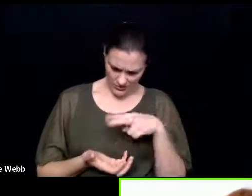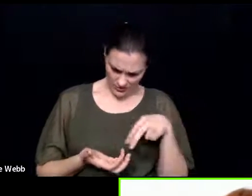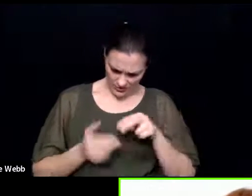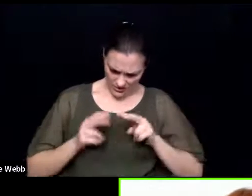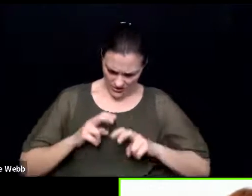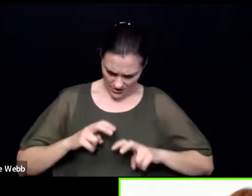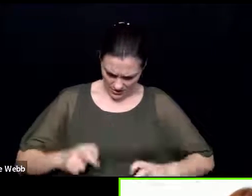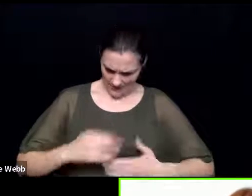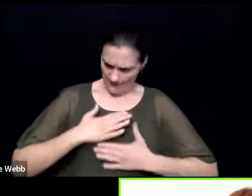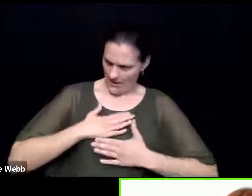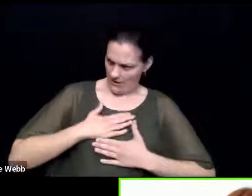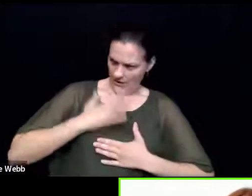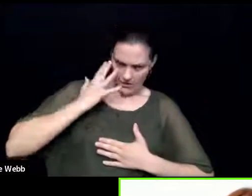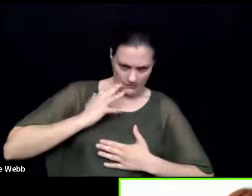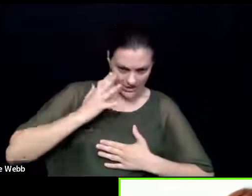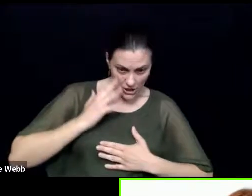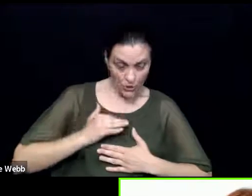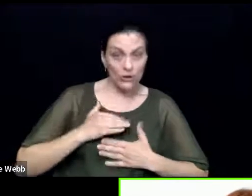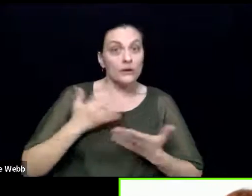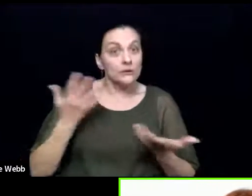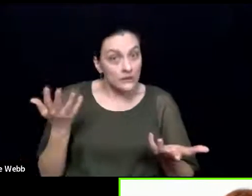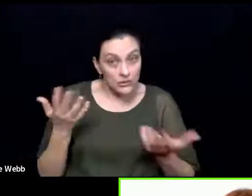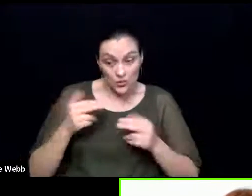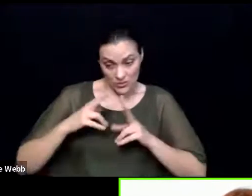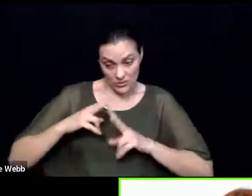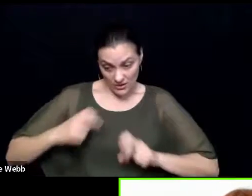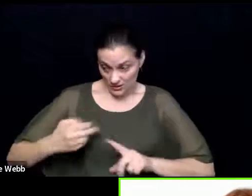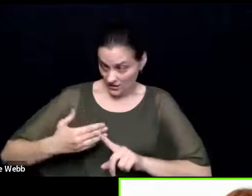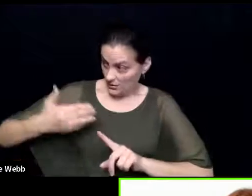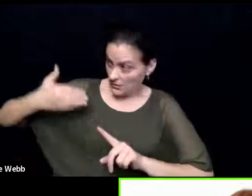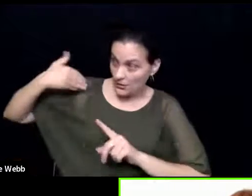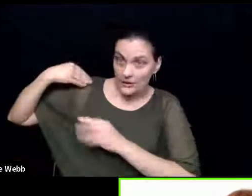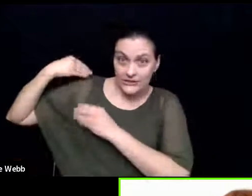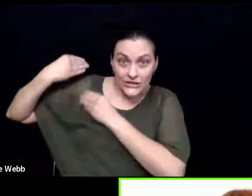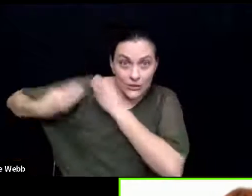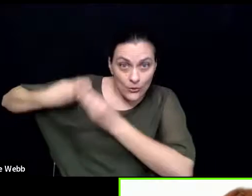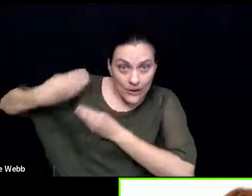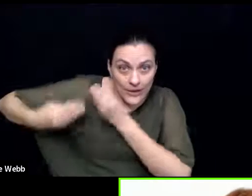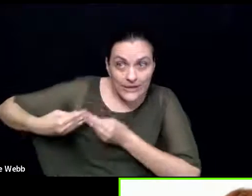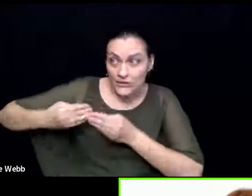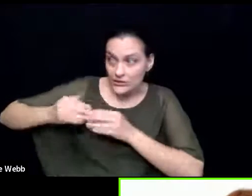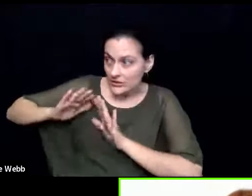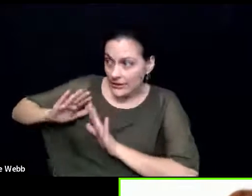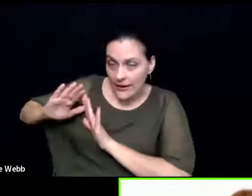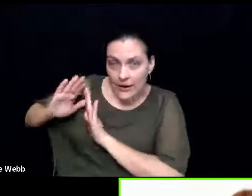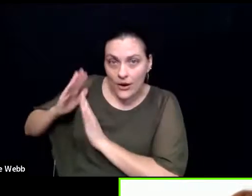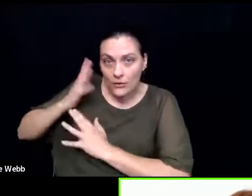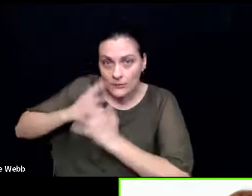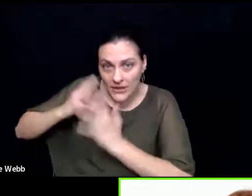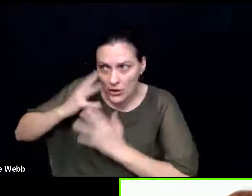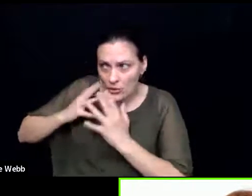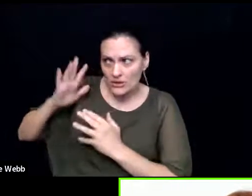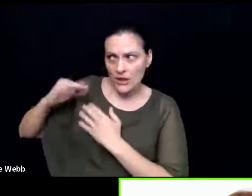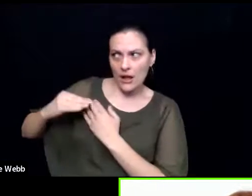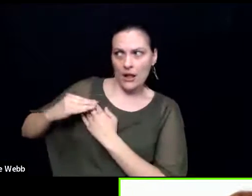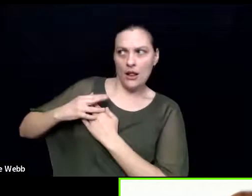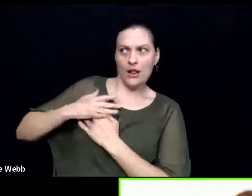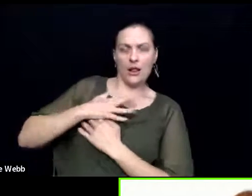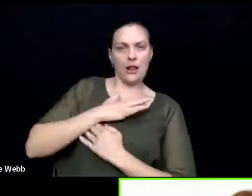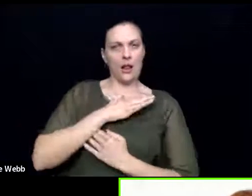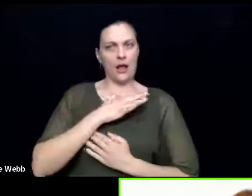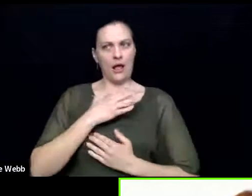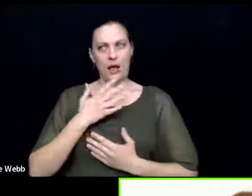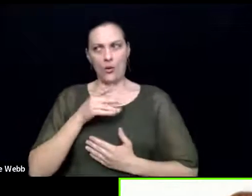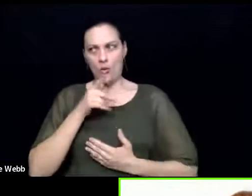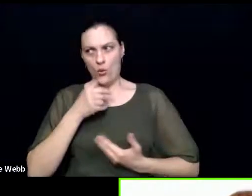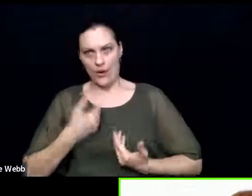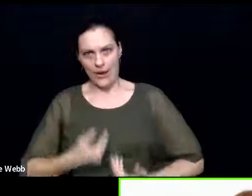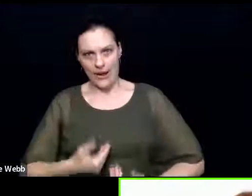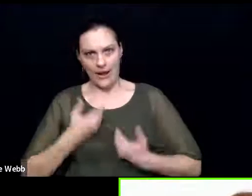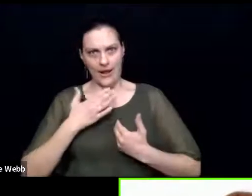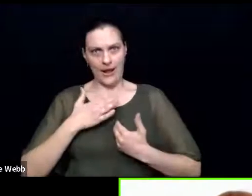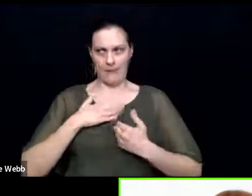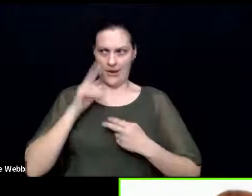that might be seeping into your consciousness and thoughts about who you are. For me as a white